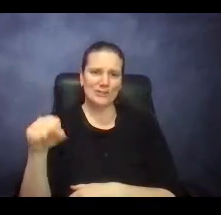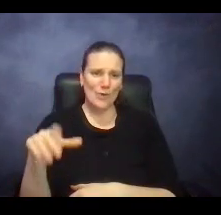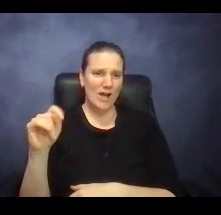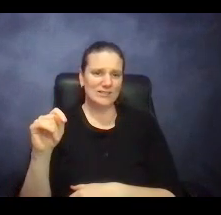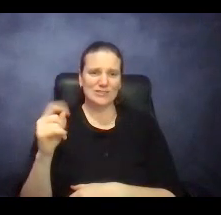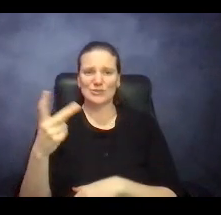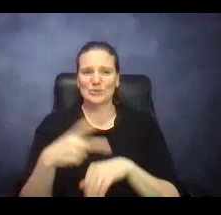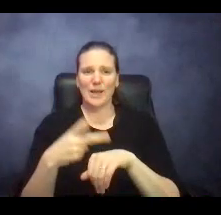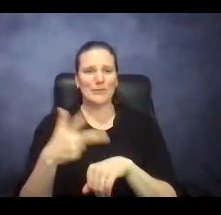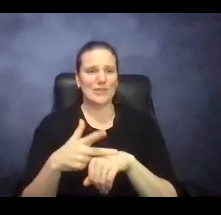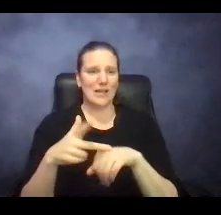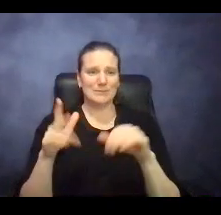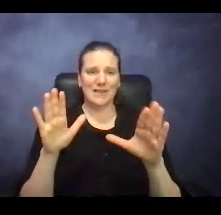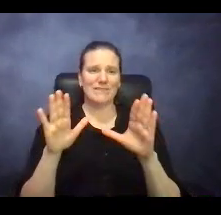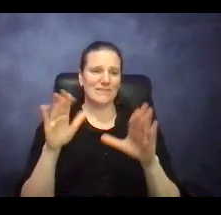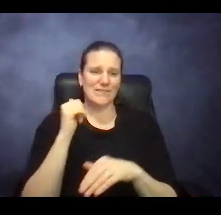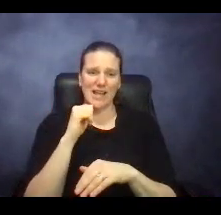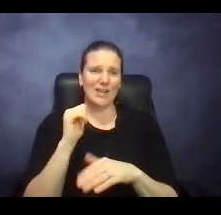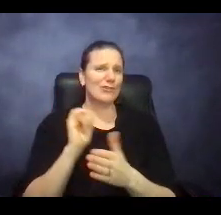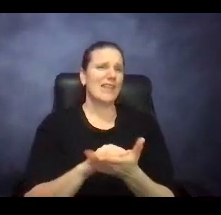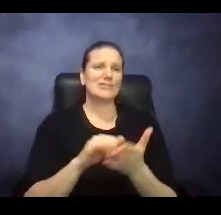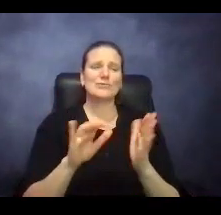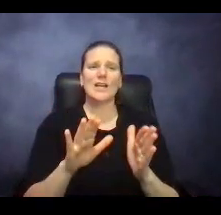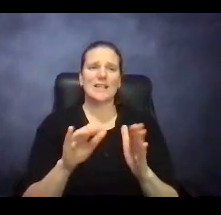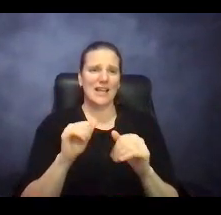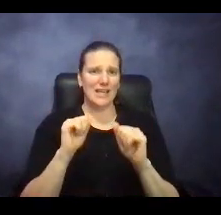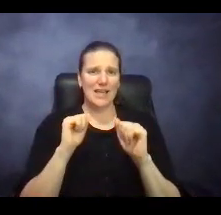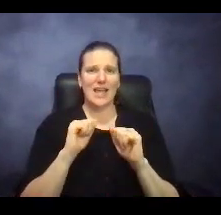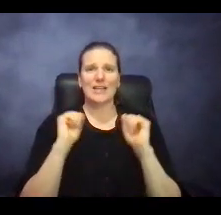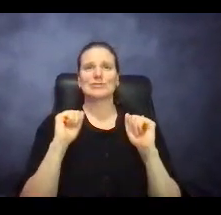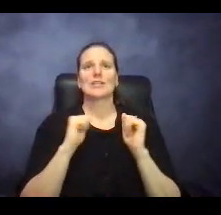That, that's great. That's great exercise. Avoid environmental estrogen disruptors.